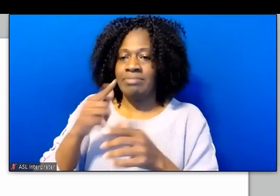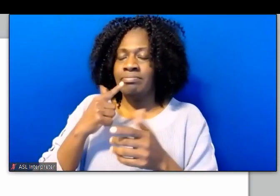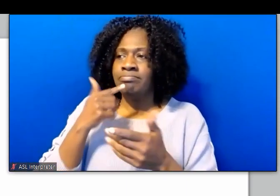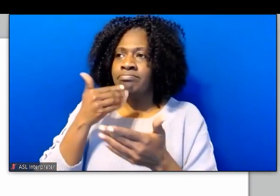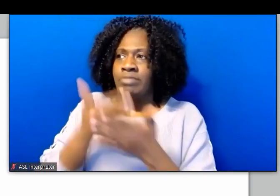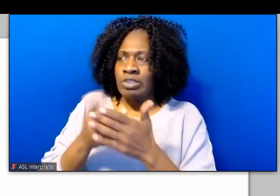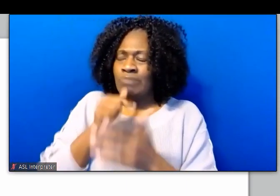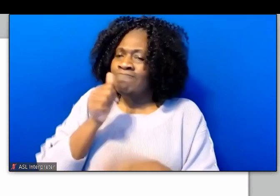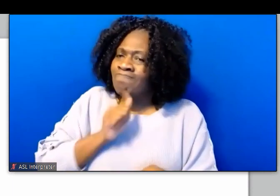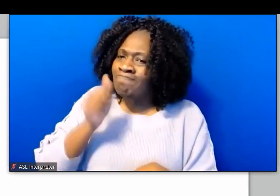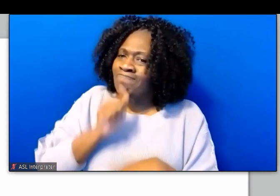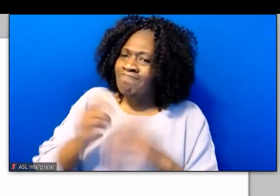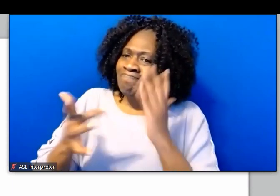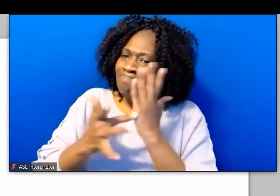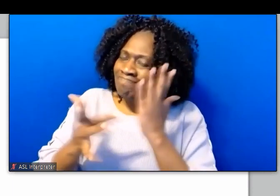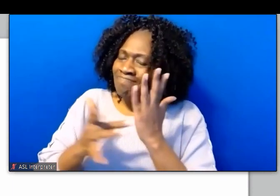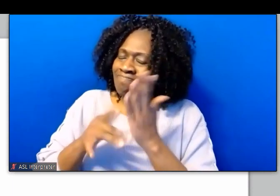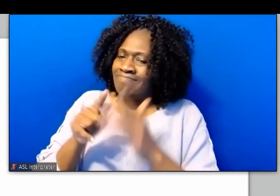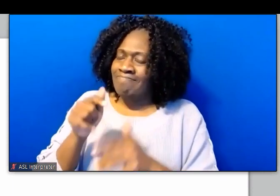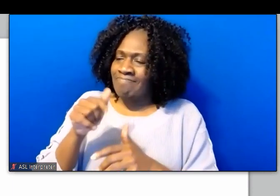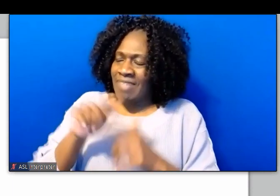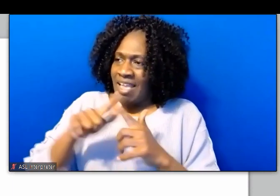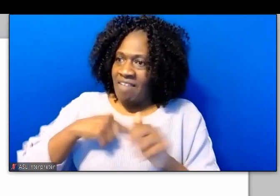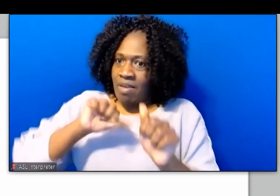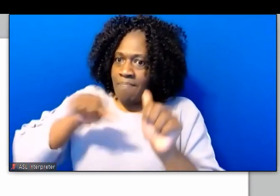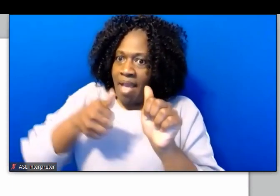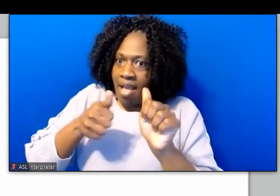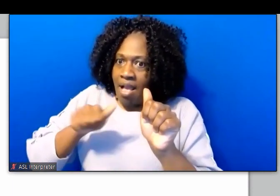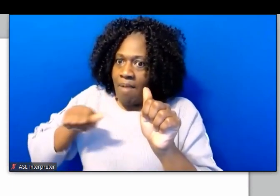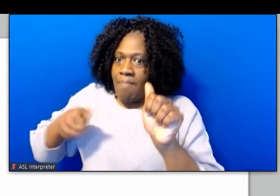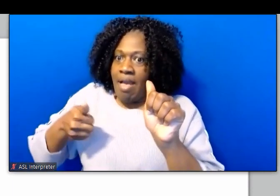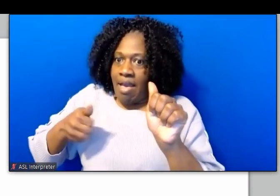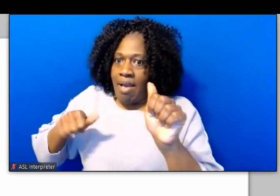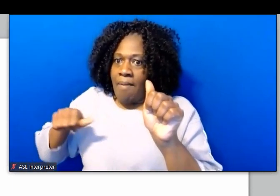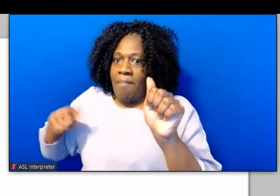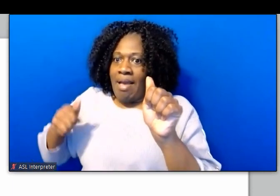and be patient and have backup plans ready to go. Thank you.